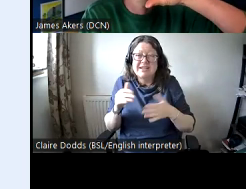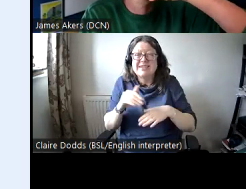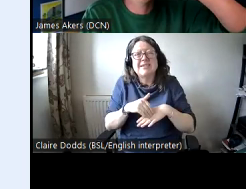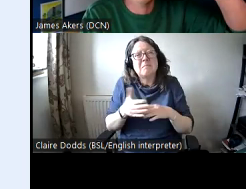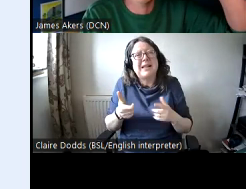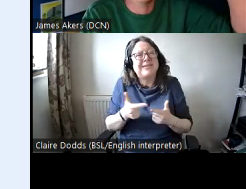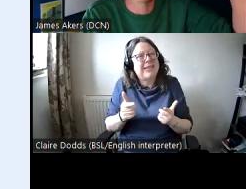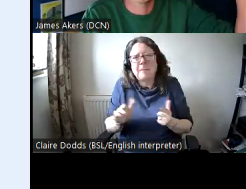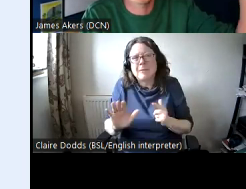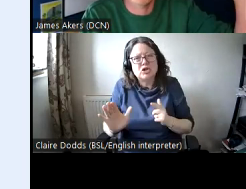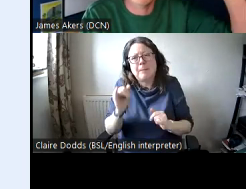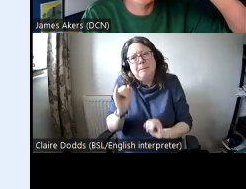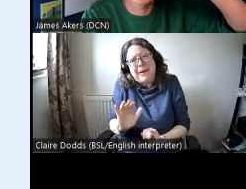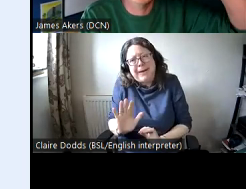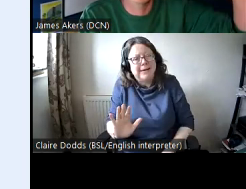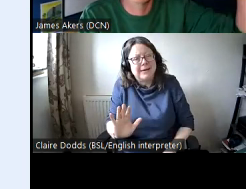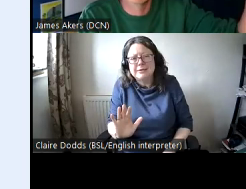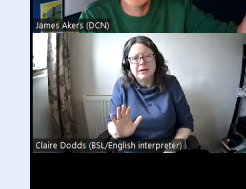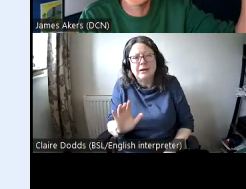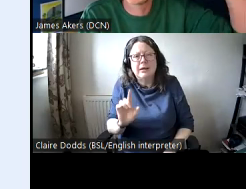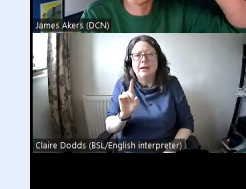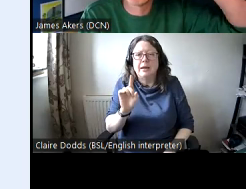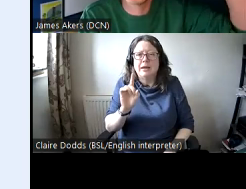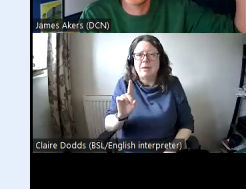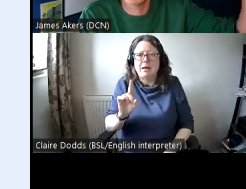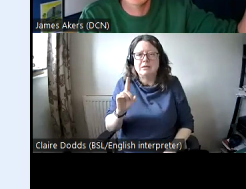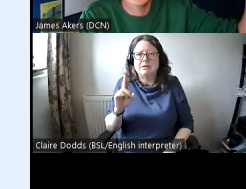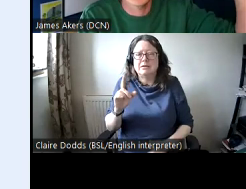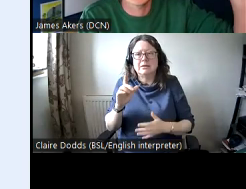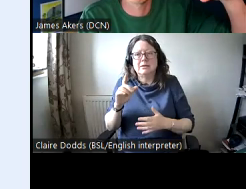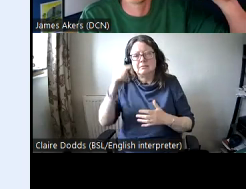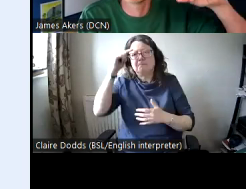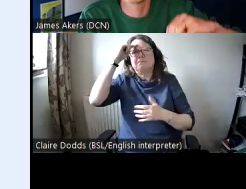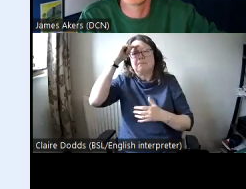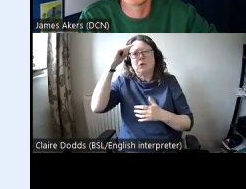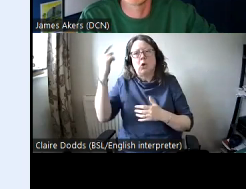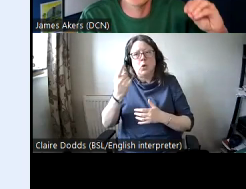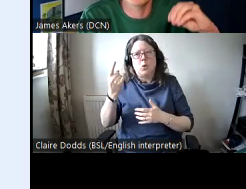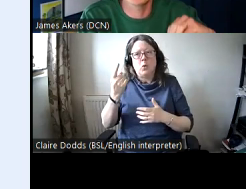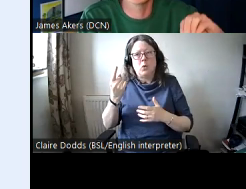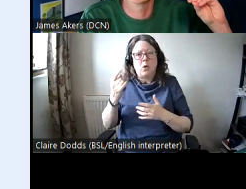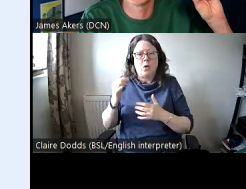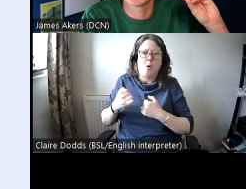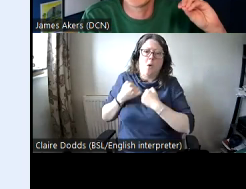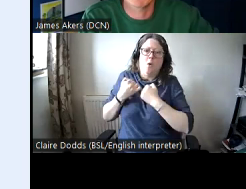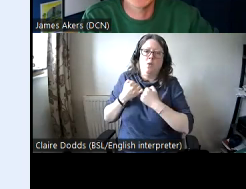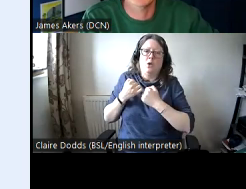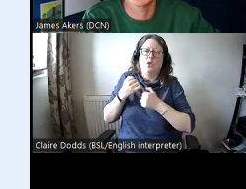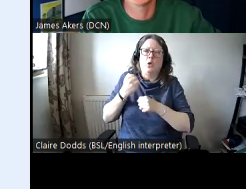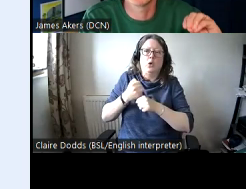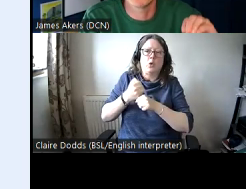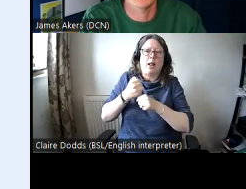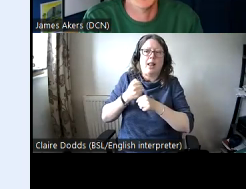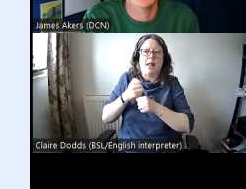whoever is owning the Google marketing platform has full control over the users and administrators of your account.